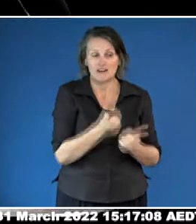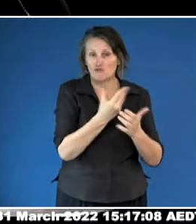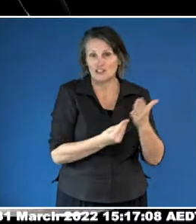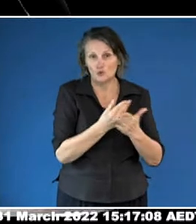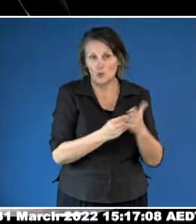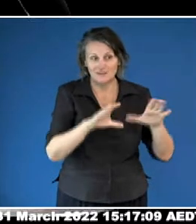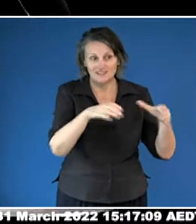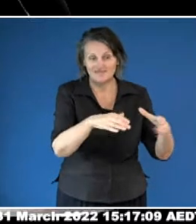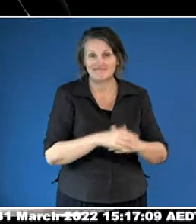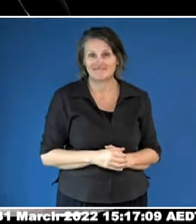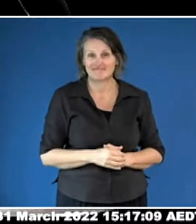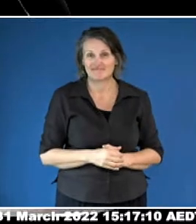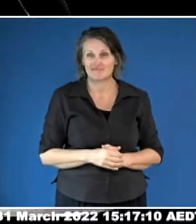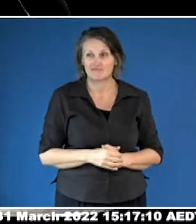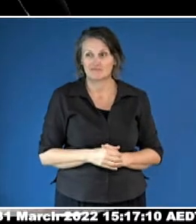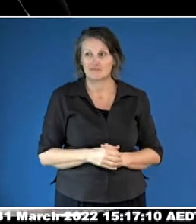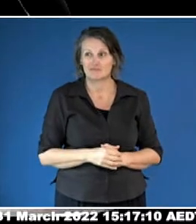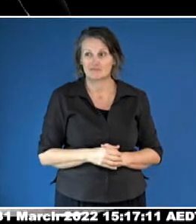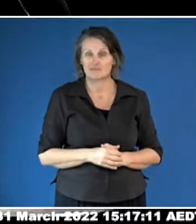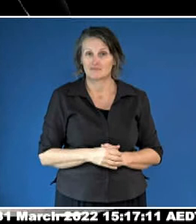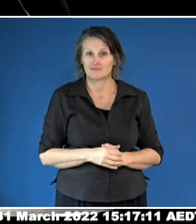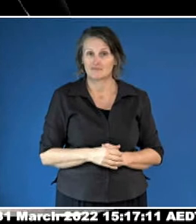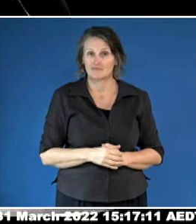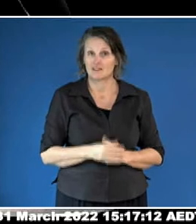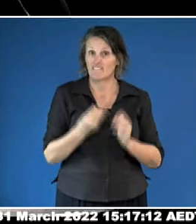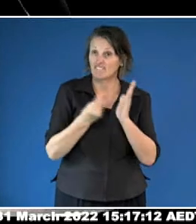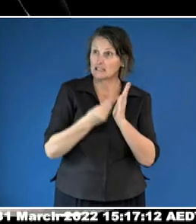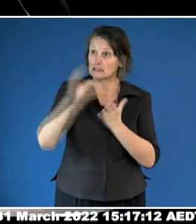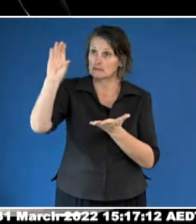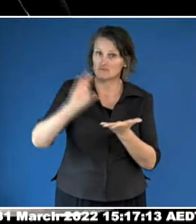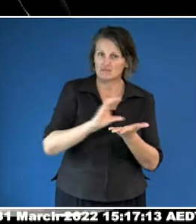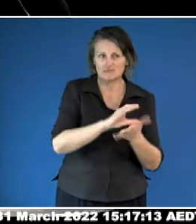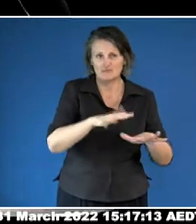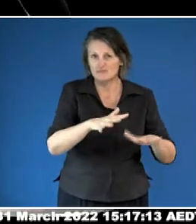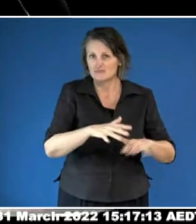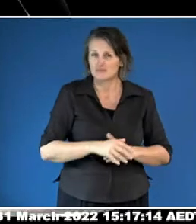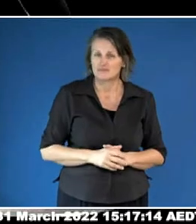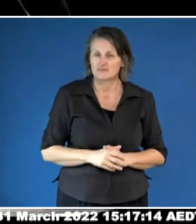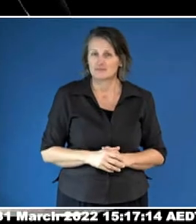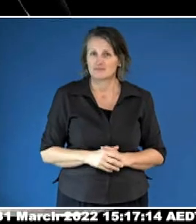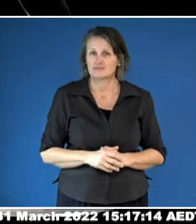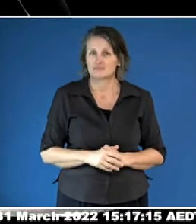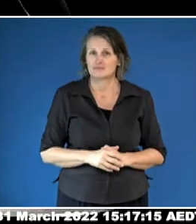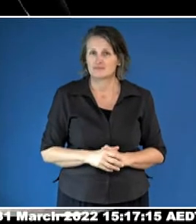The model is not great. The funding model is not great. And I think that that seems to have come through.